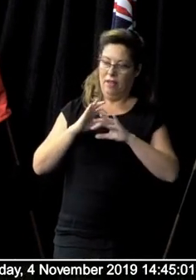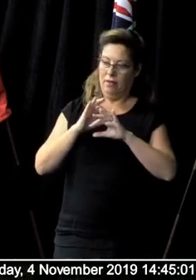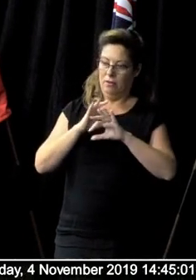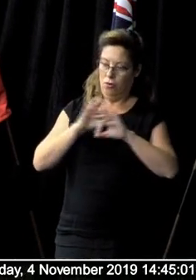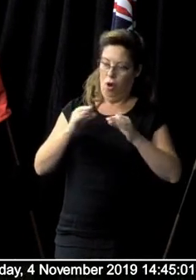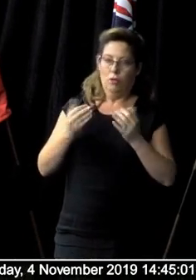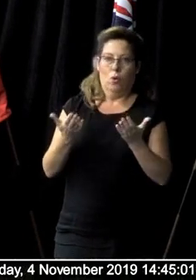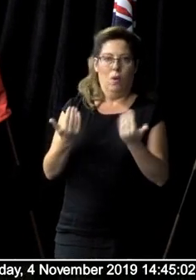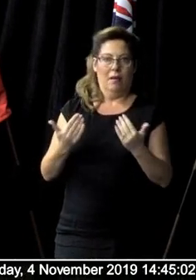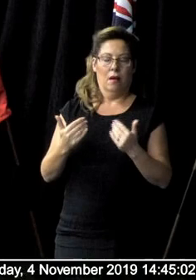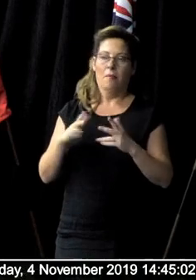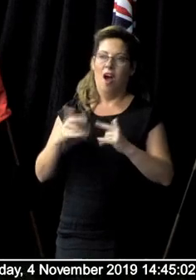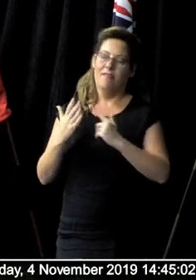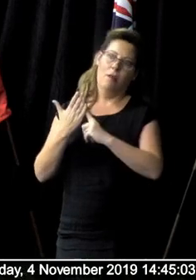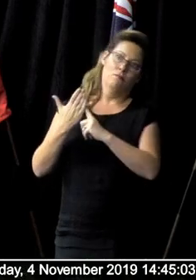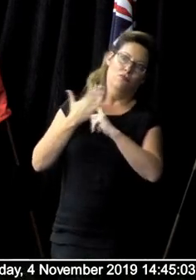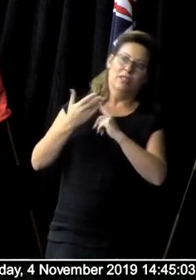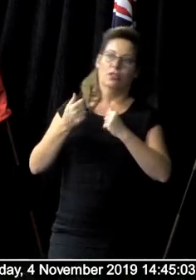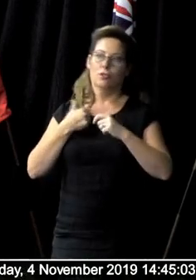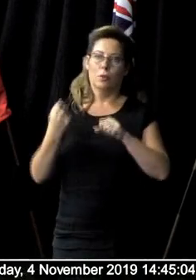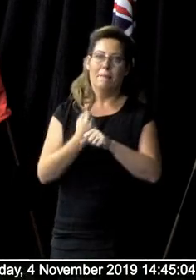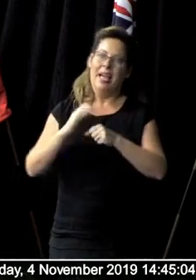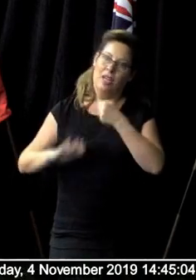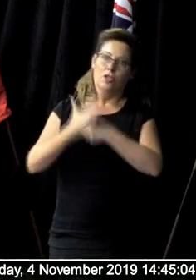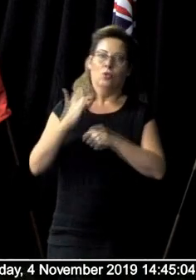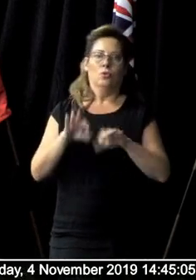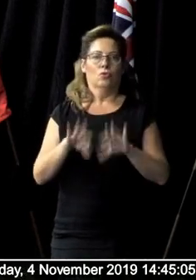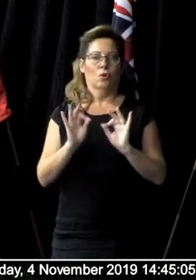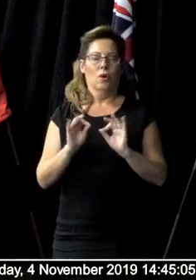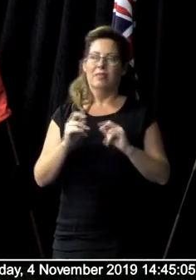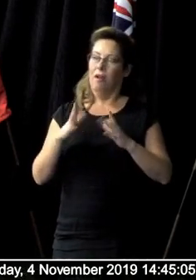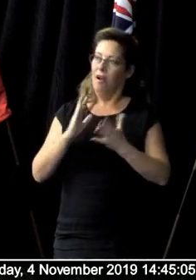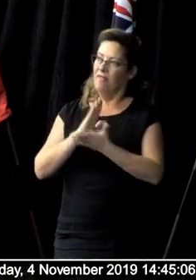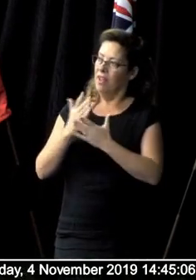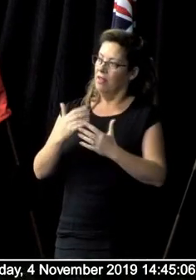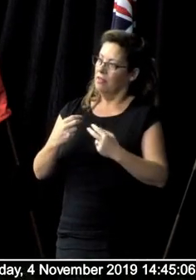I felt very disappointed. I truly felt he – that is their son –